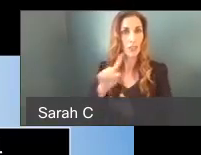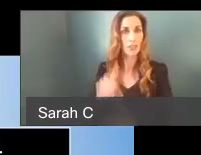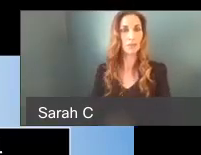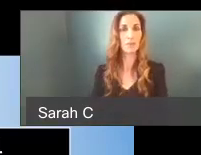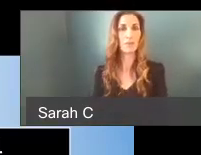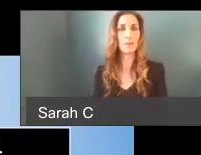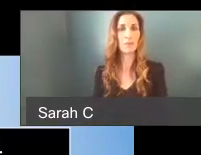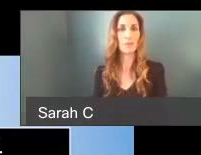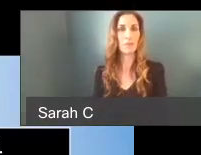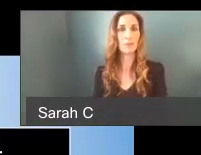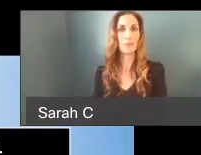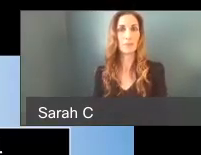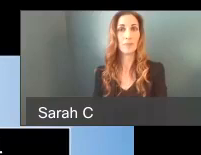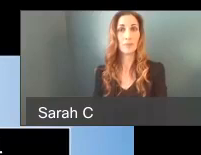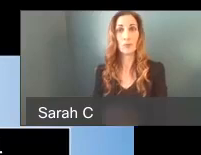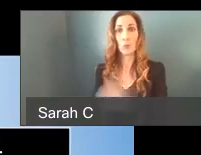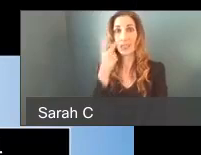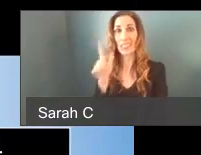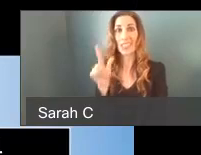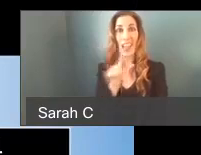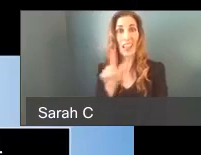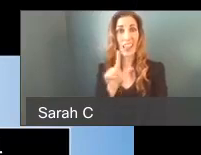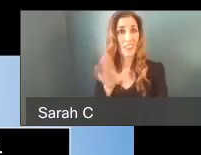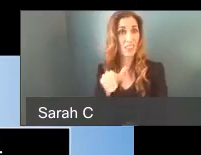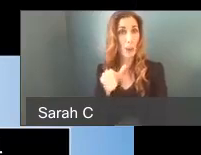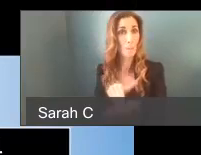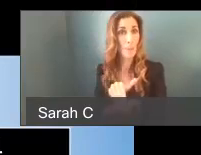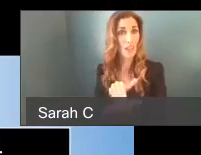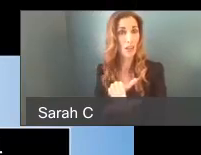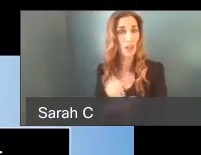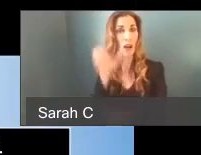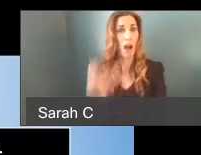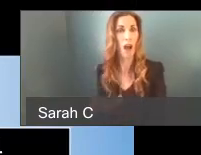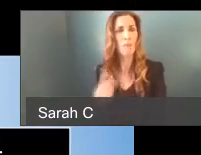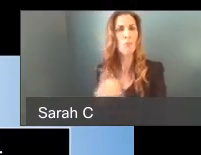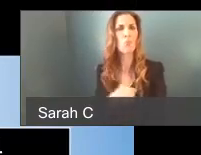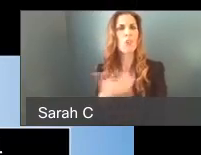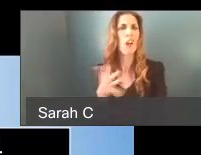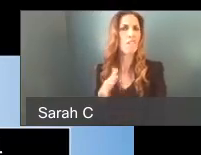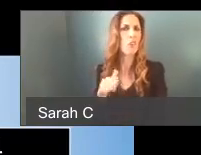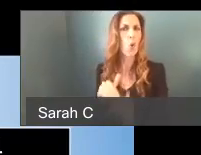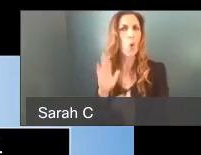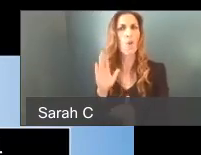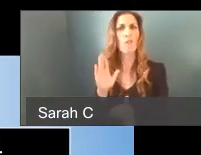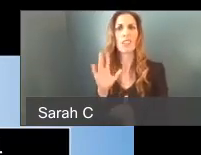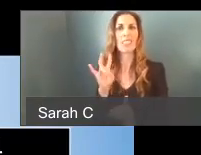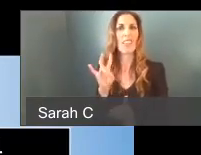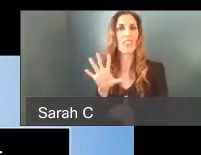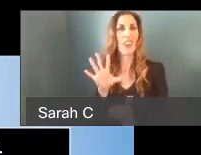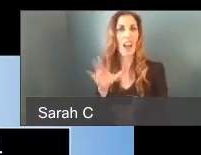in the left middle column, that we have about, a little over 75,000 people remaining on our list.